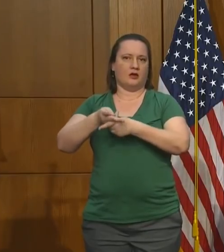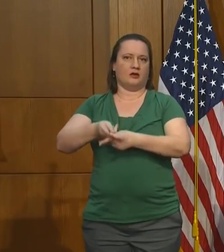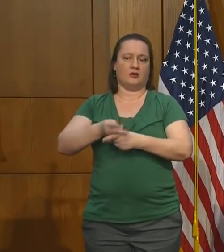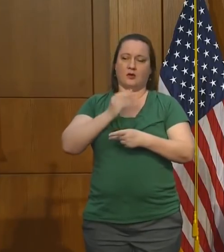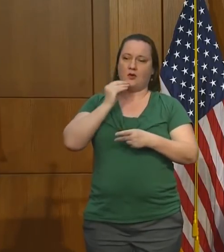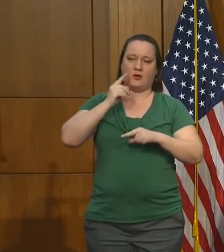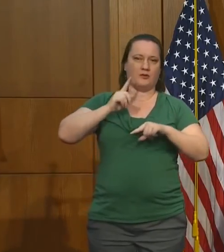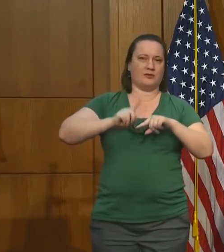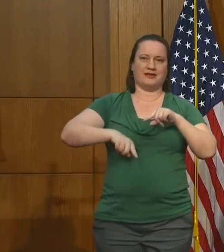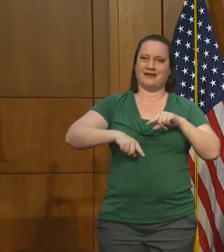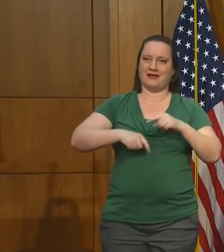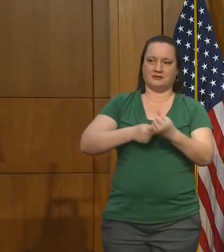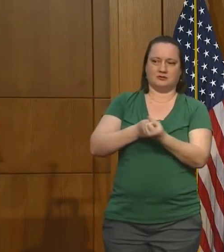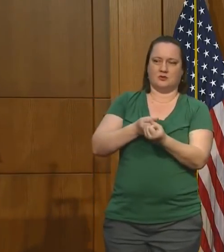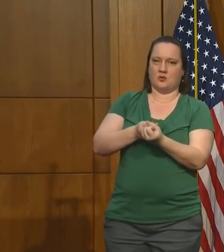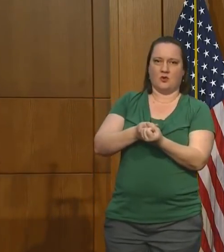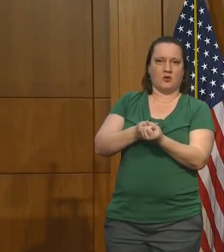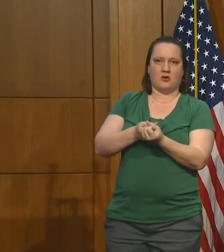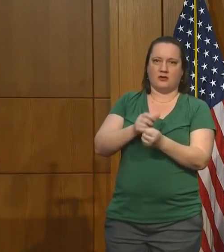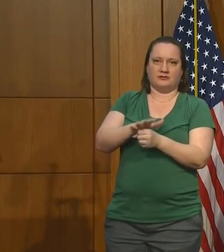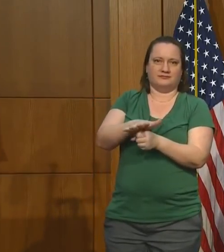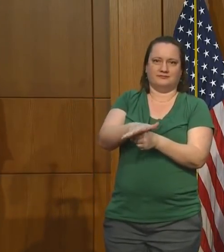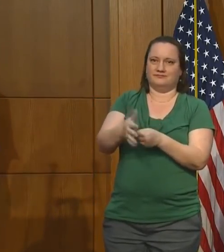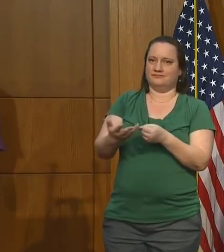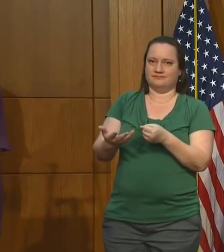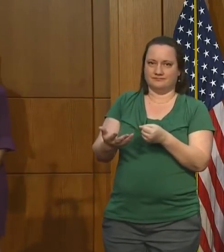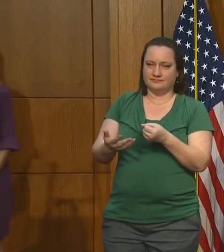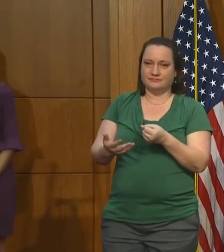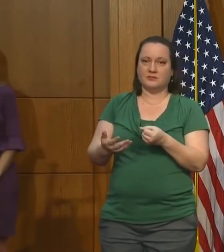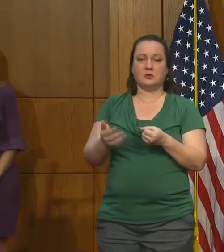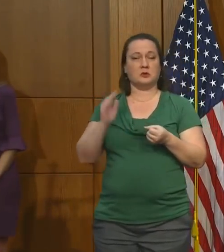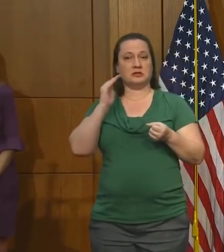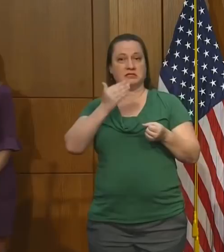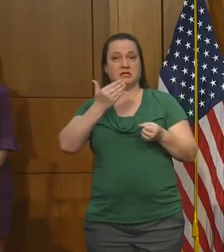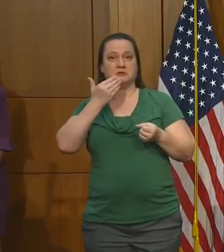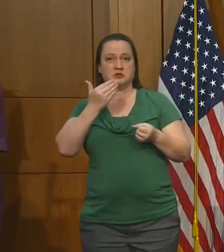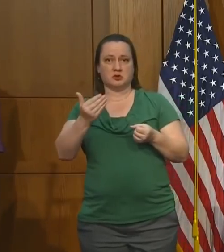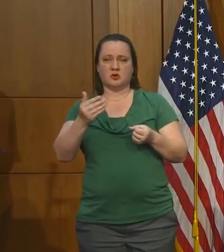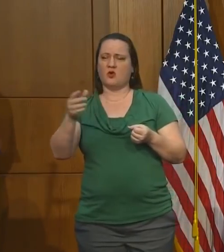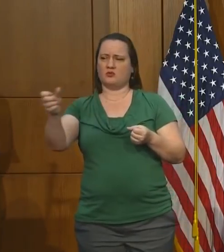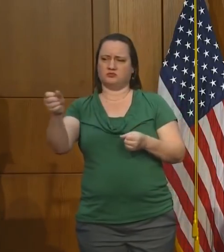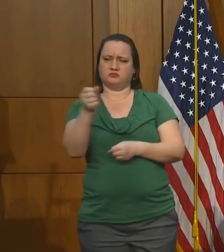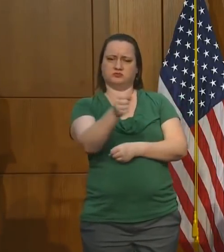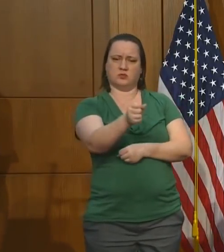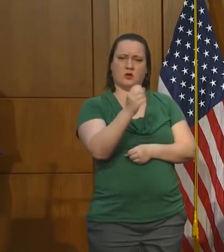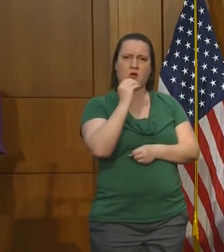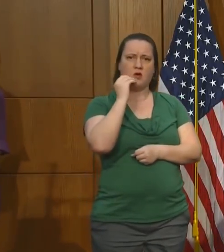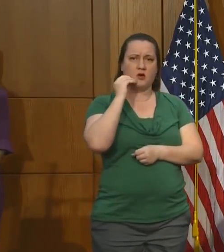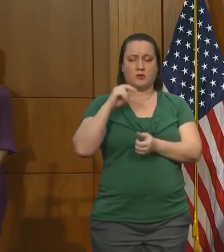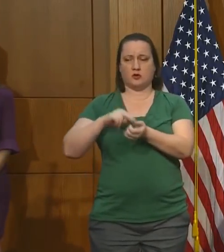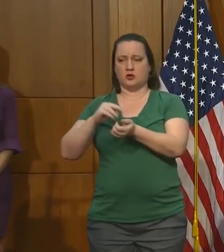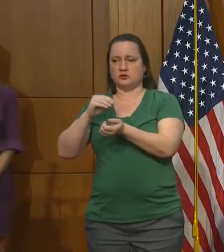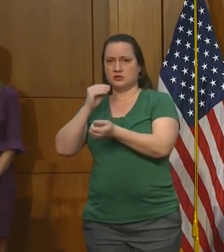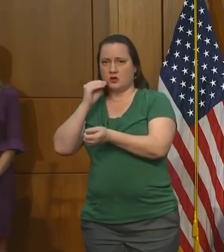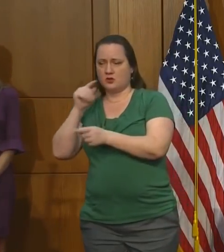NURSING HOME BECAUSE THEY REQUIRE. TWENTY FOUR HOUR CARE THAT THAT JUST CAN'T BE GIVEN AT HOME AND SO. SO WHILE IT